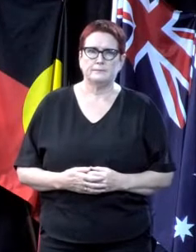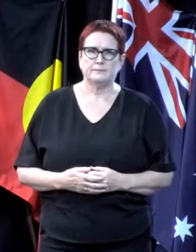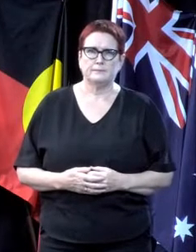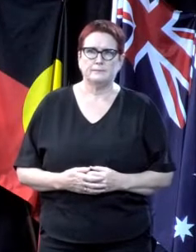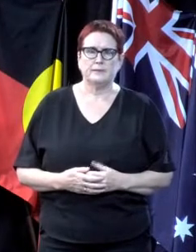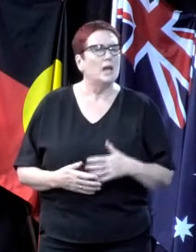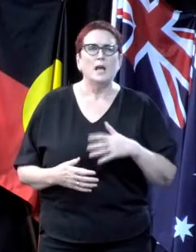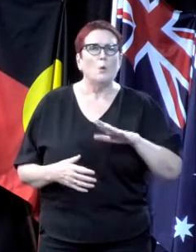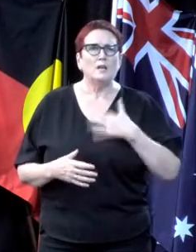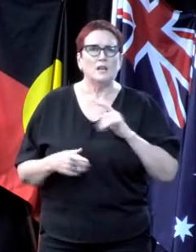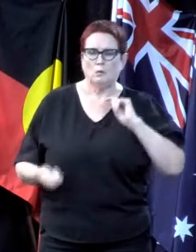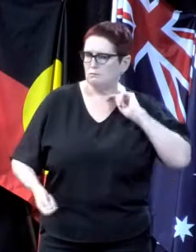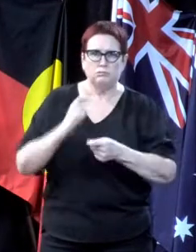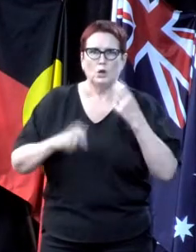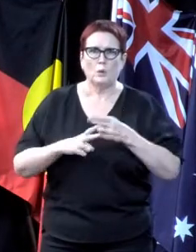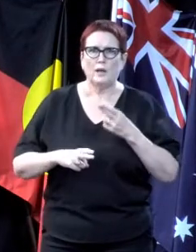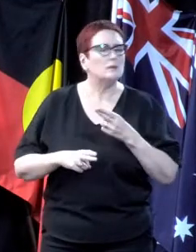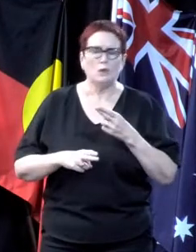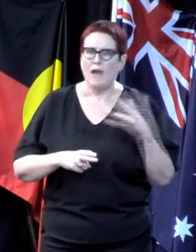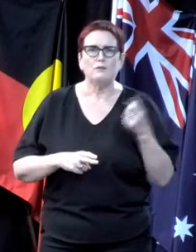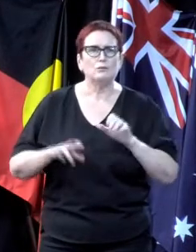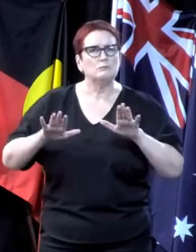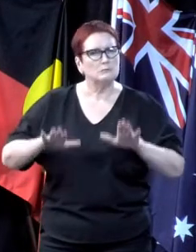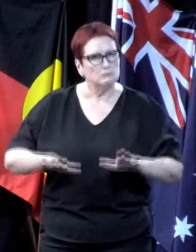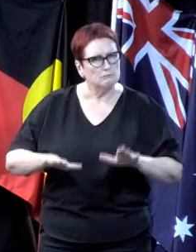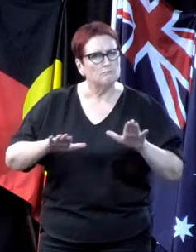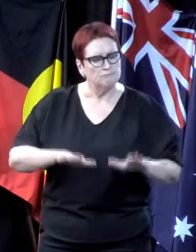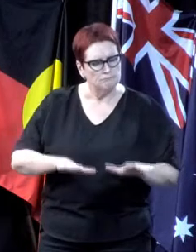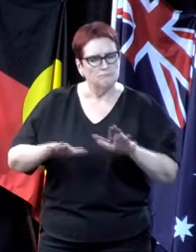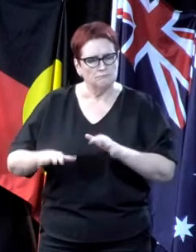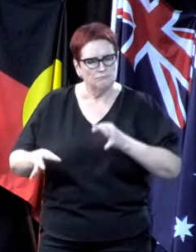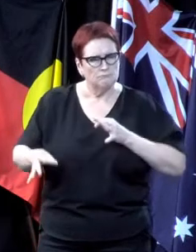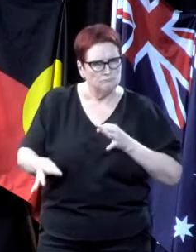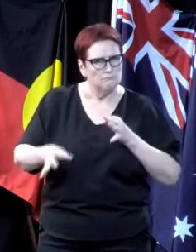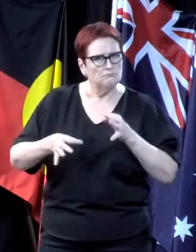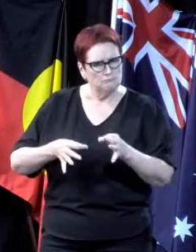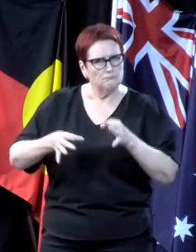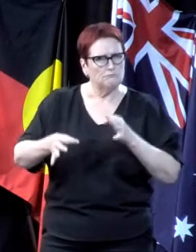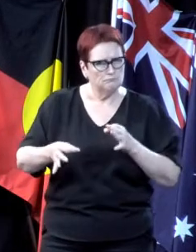It needed to be considered, and – and determined so that we could travel the course. Okay.